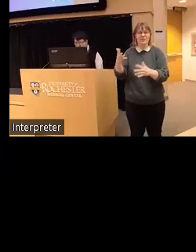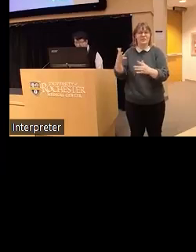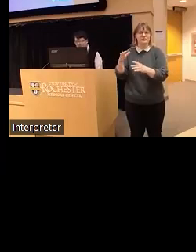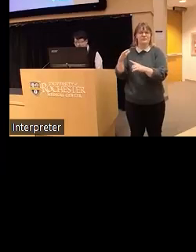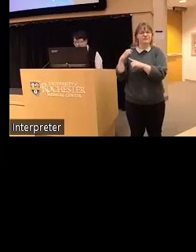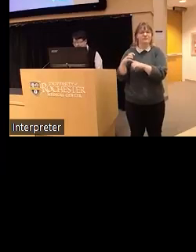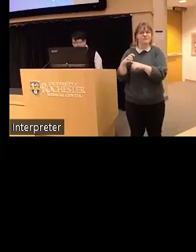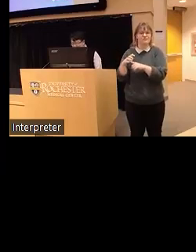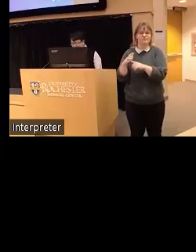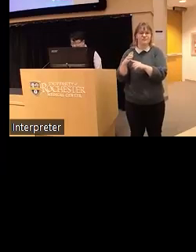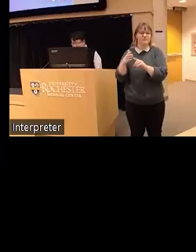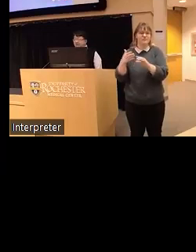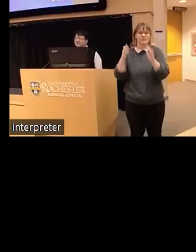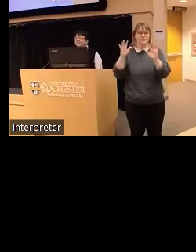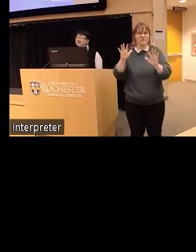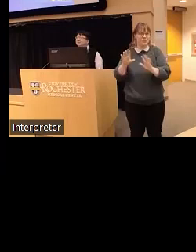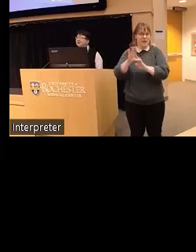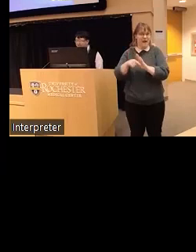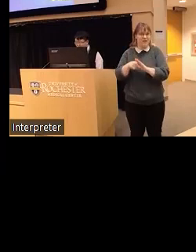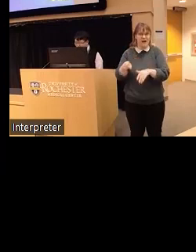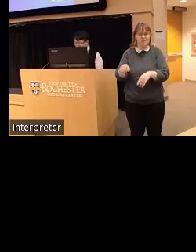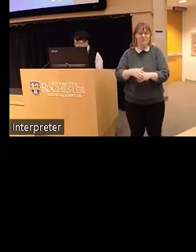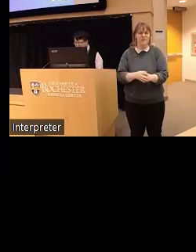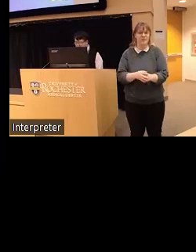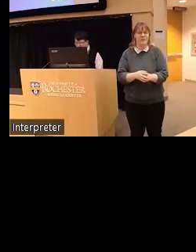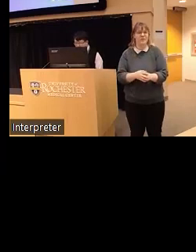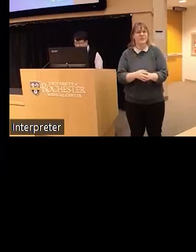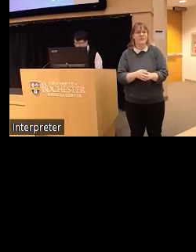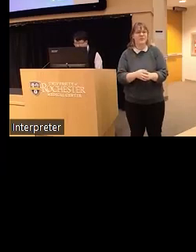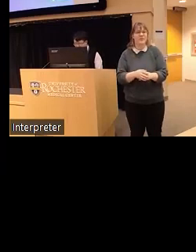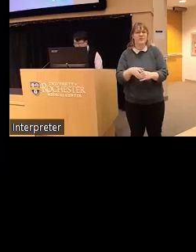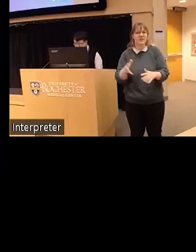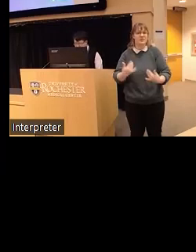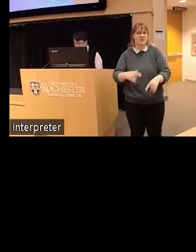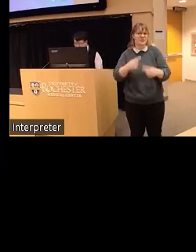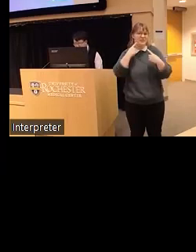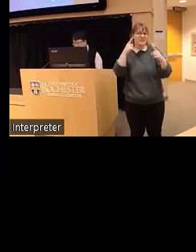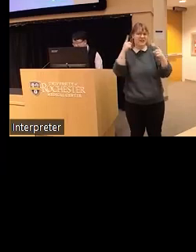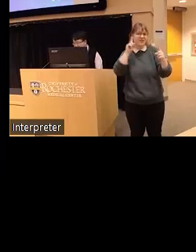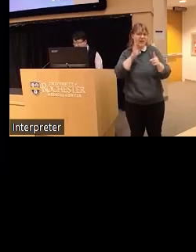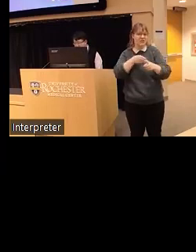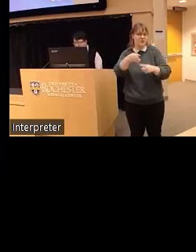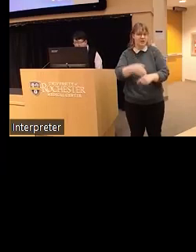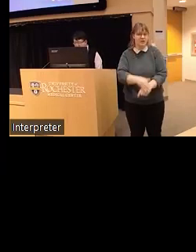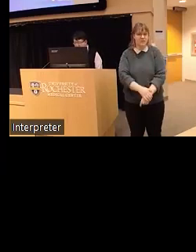newer background and he was already Mark for success in his career after the residency he